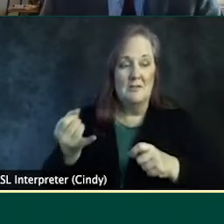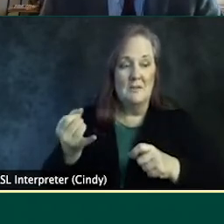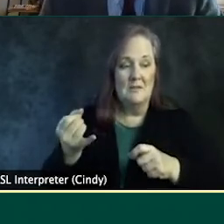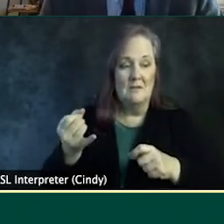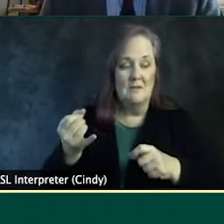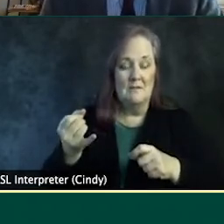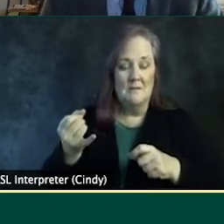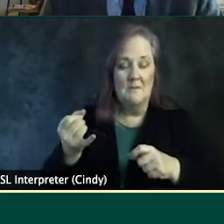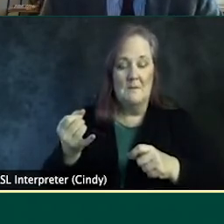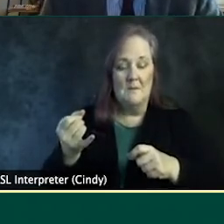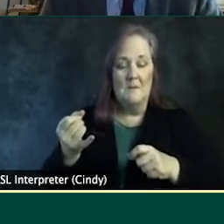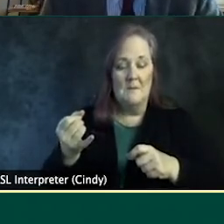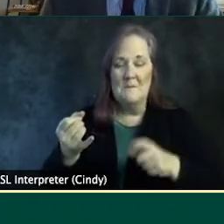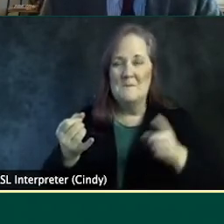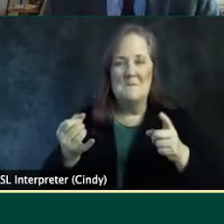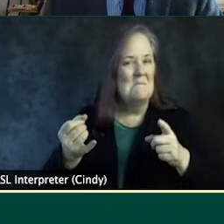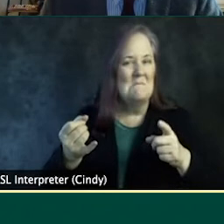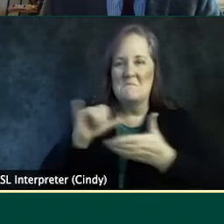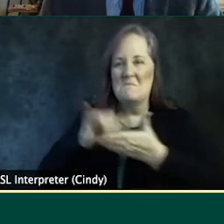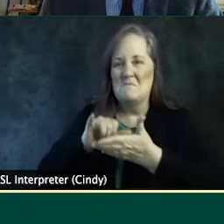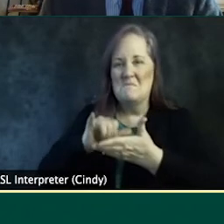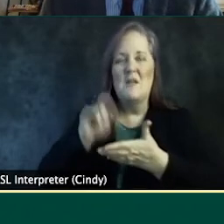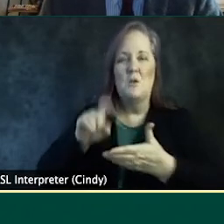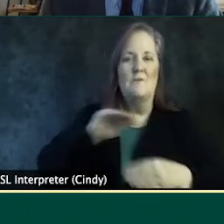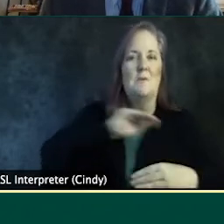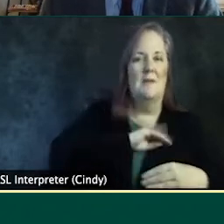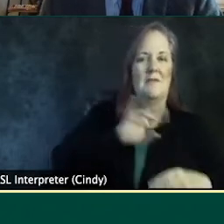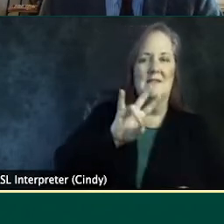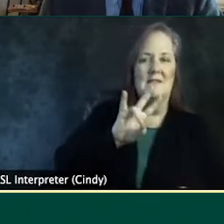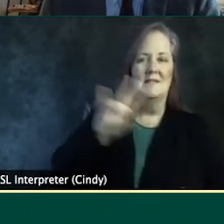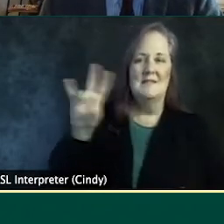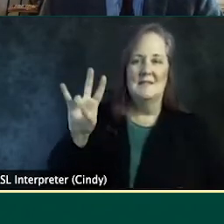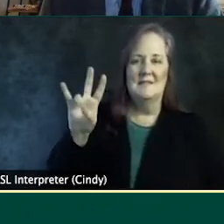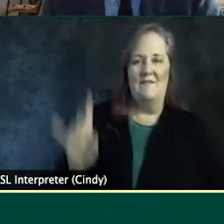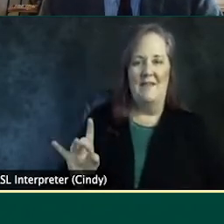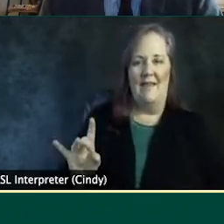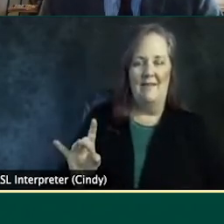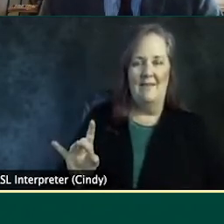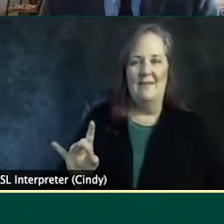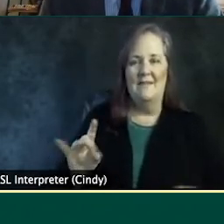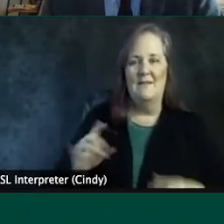Now, regarding benefits themselves, because the independent contractor status is not